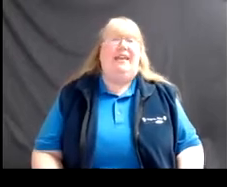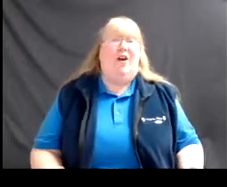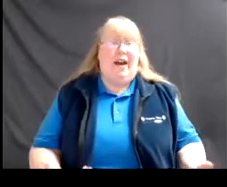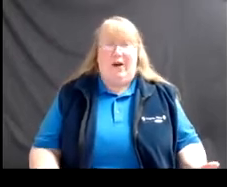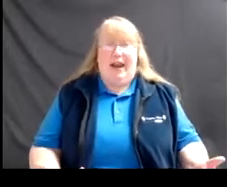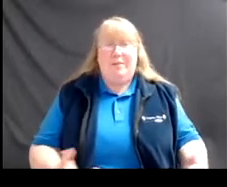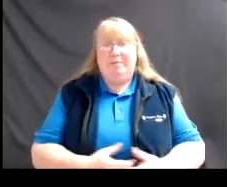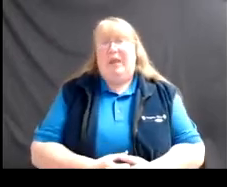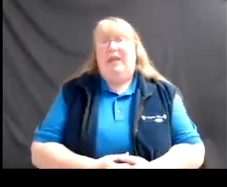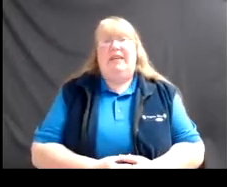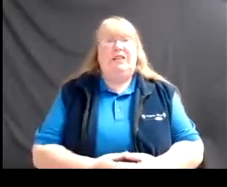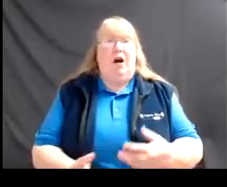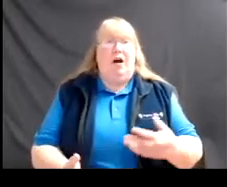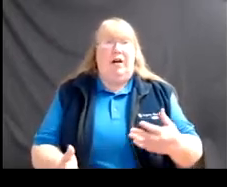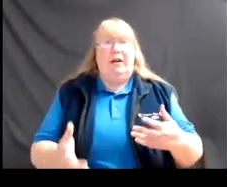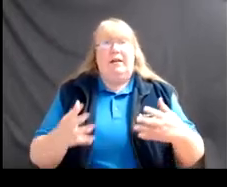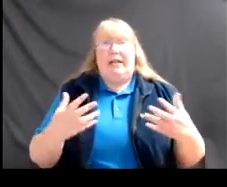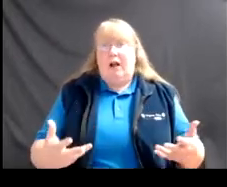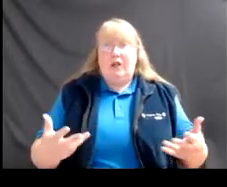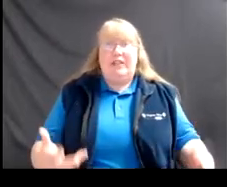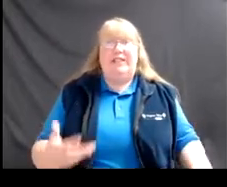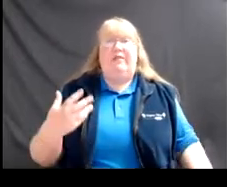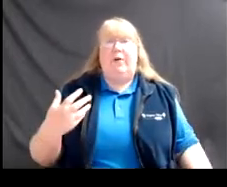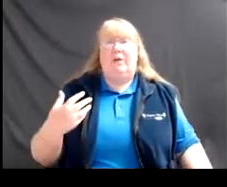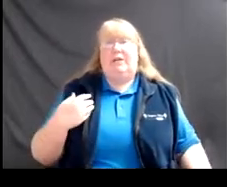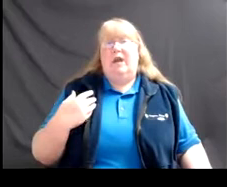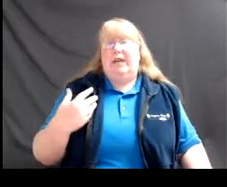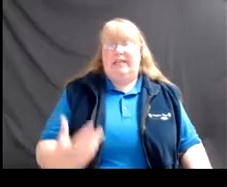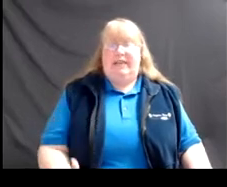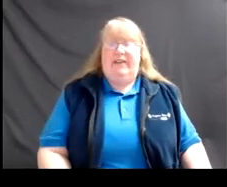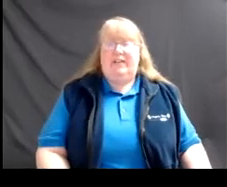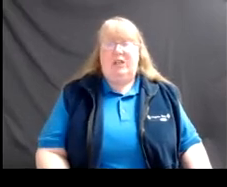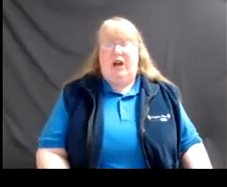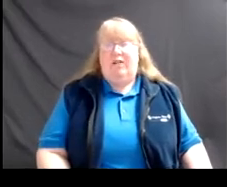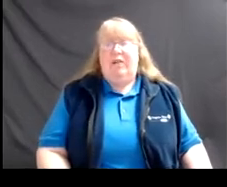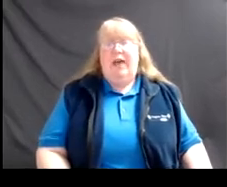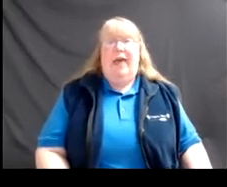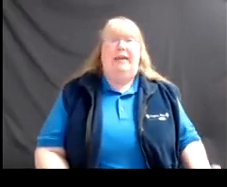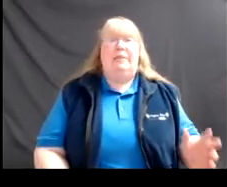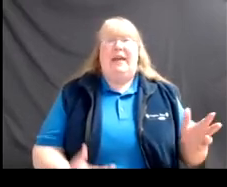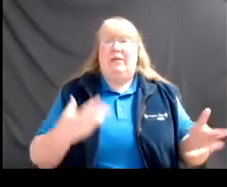in our area. These are technologies that folks can take advantage of to make their